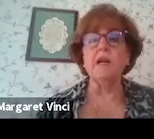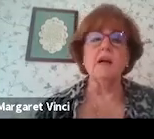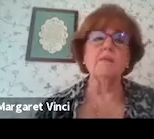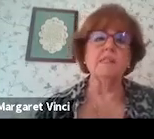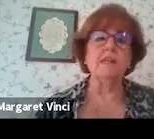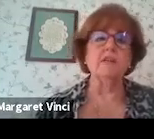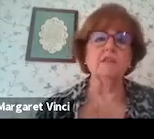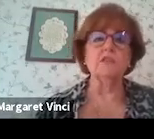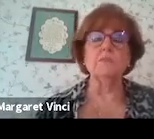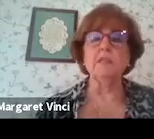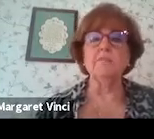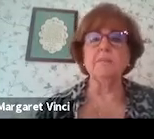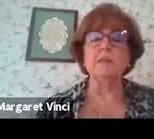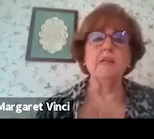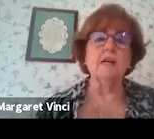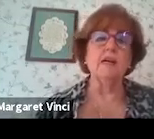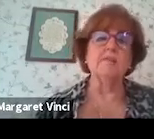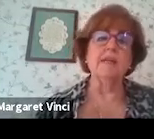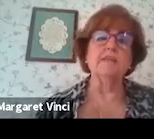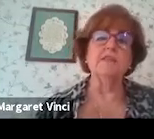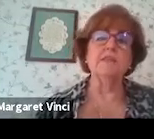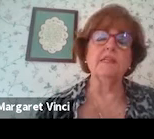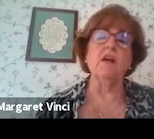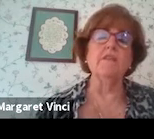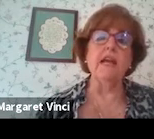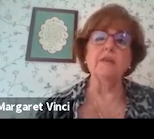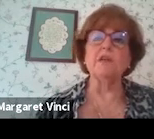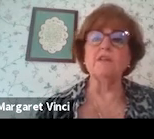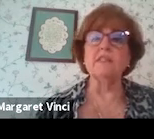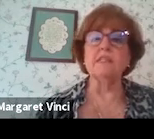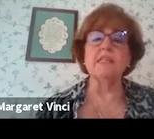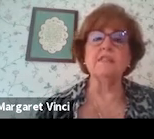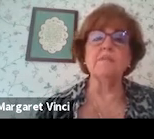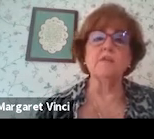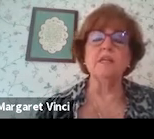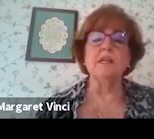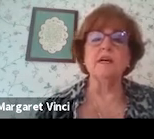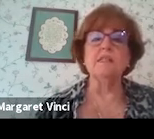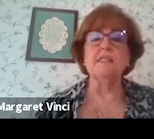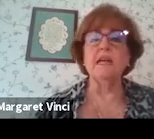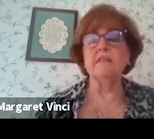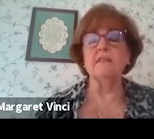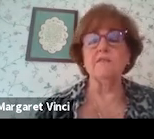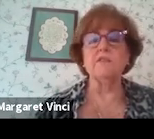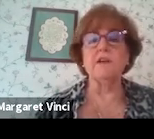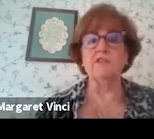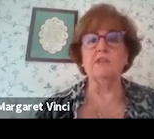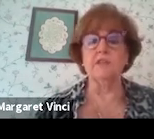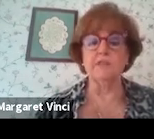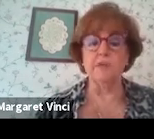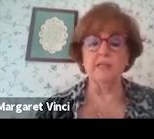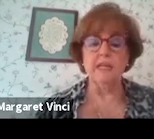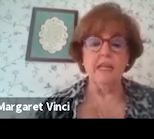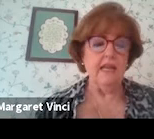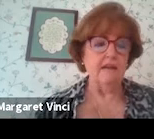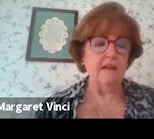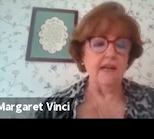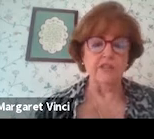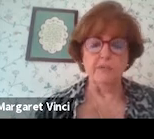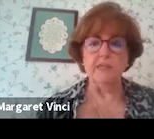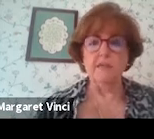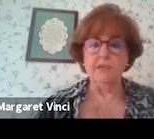Margaret Vinci: These are all pretty much in test mode to see house the cell phones are going to perform I was sending alerts to a million people, and so the all of the Apps are still in test mode.